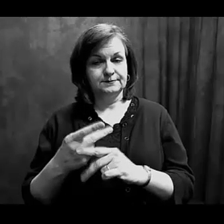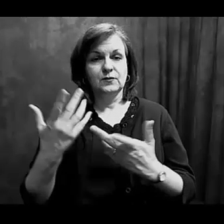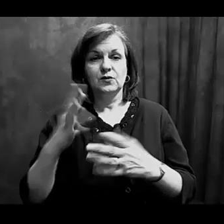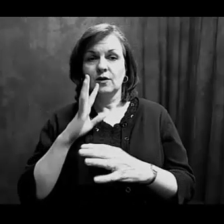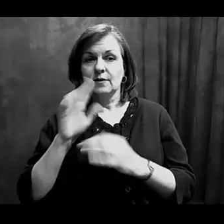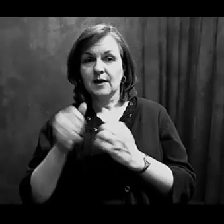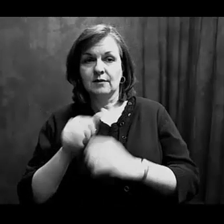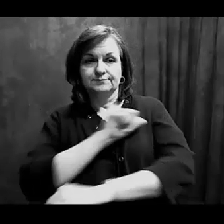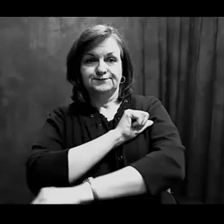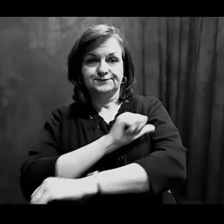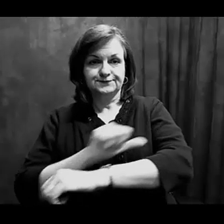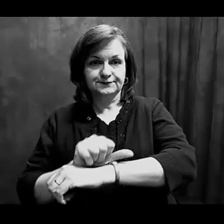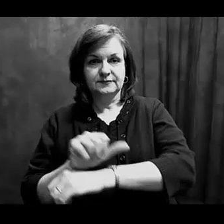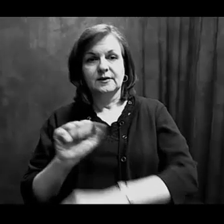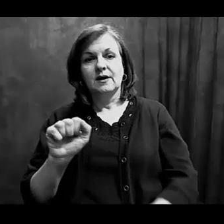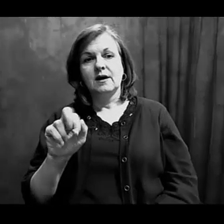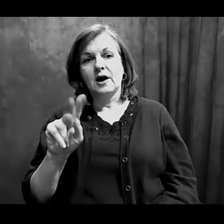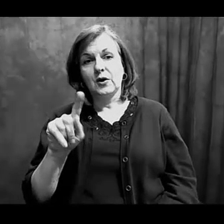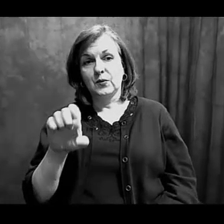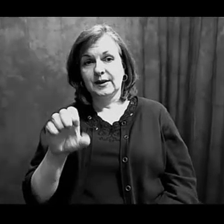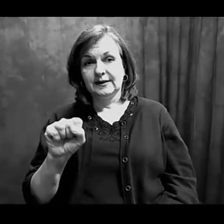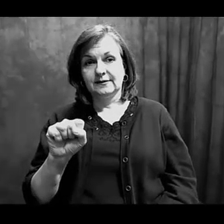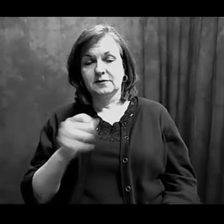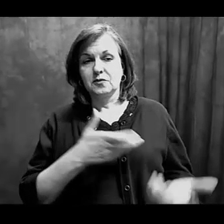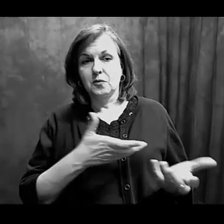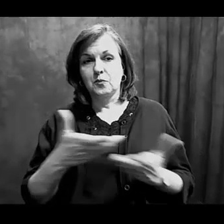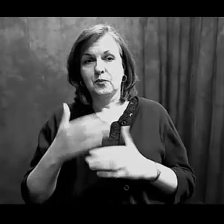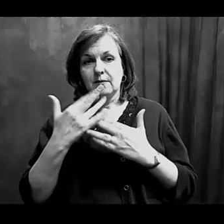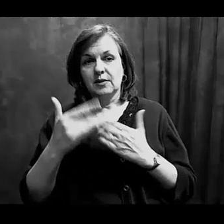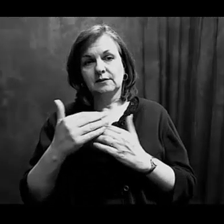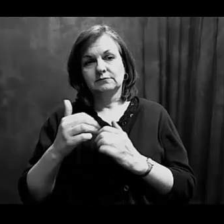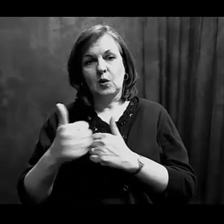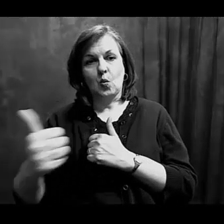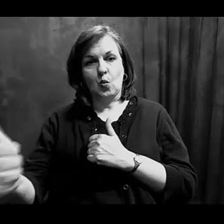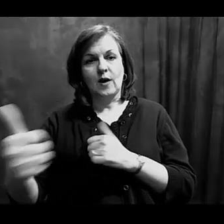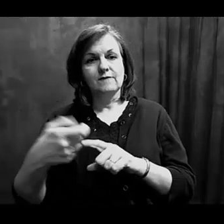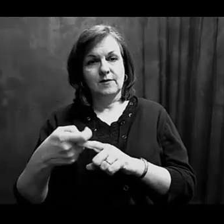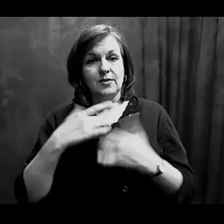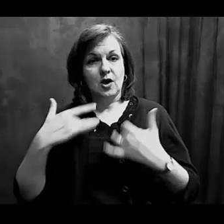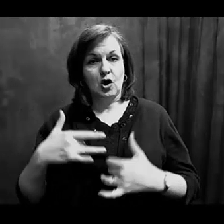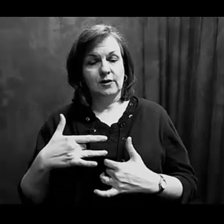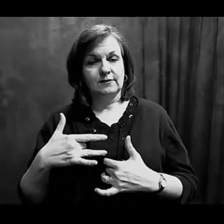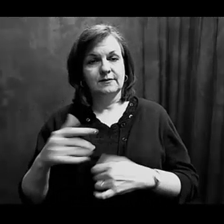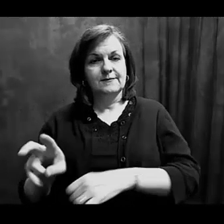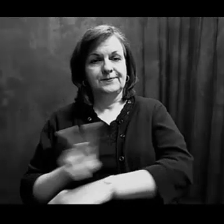you we have arteries carry blood away from the heart veins carry blood to the heart